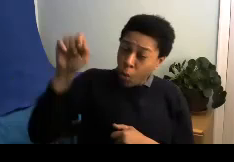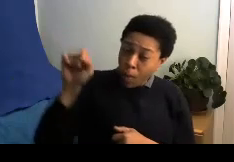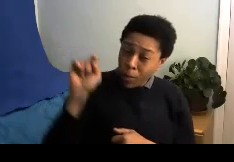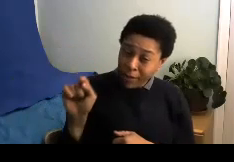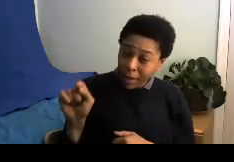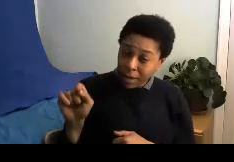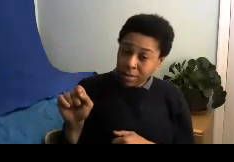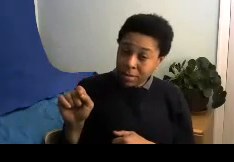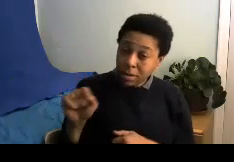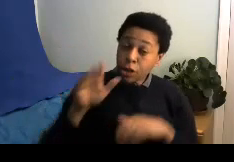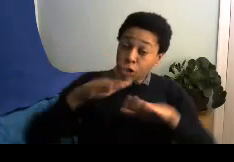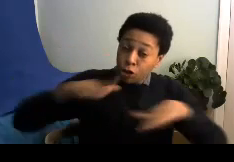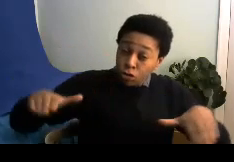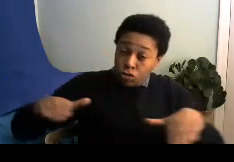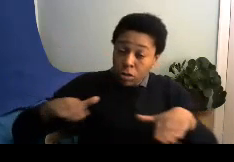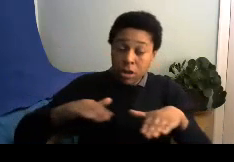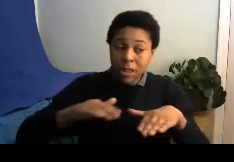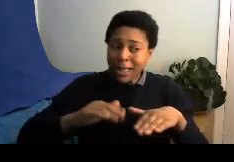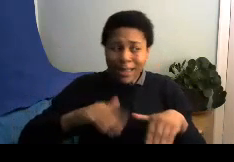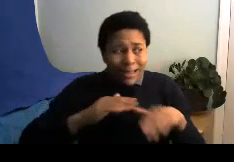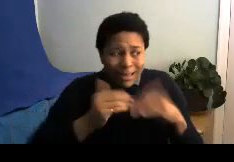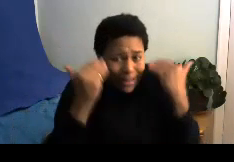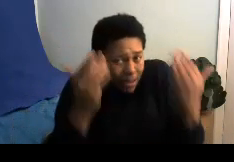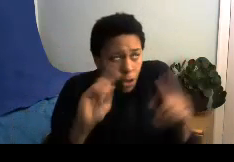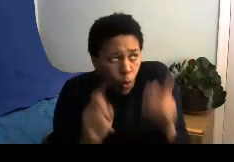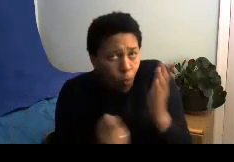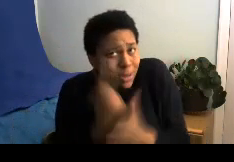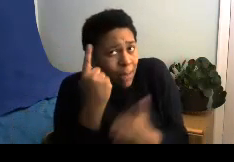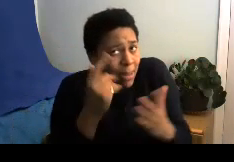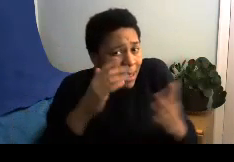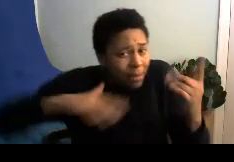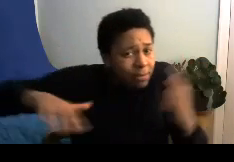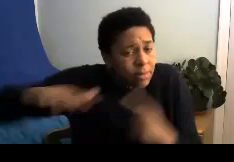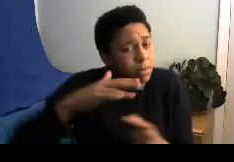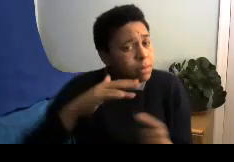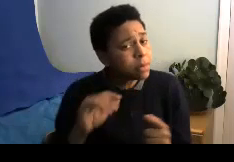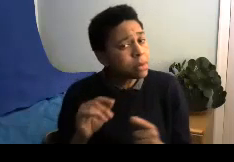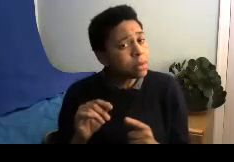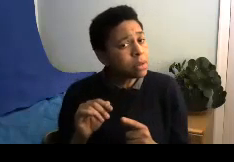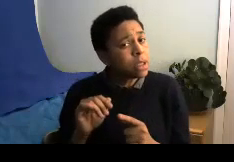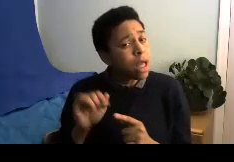not knowing really what was going on over their heads. And, you know, my parents generation, I think, quite traumatized by